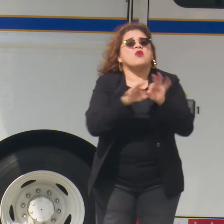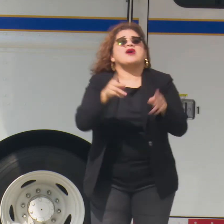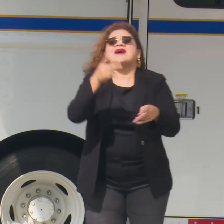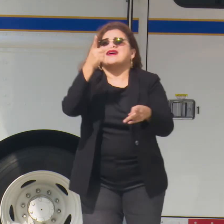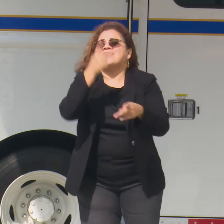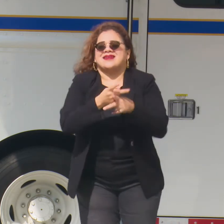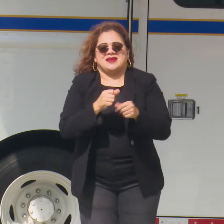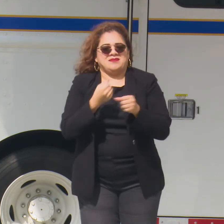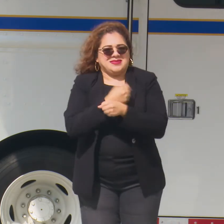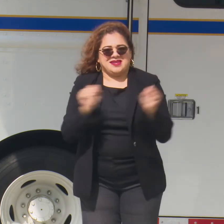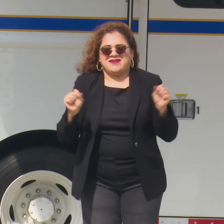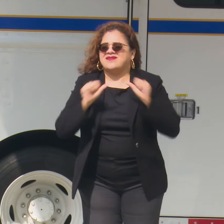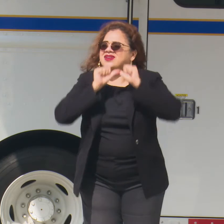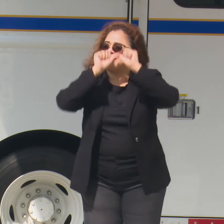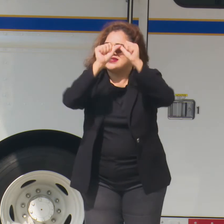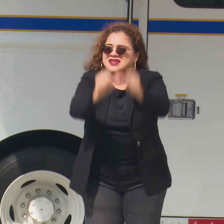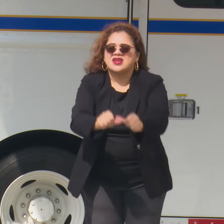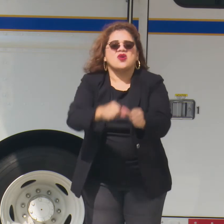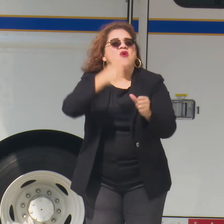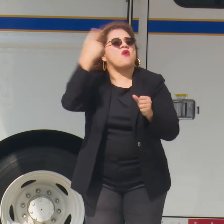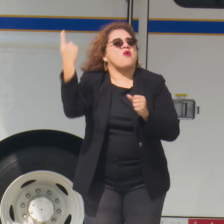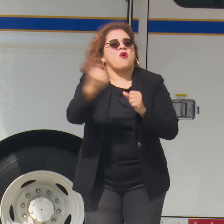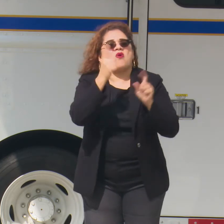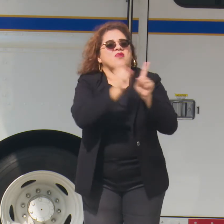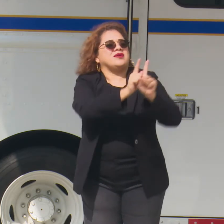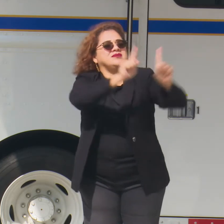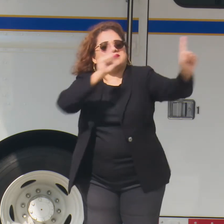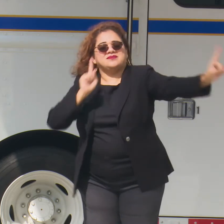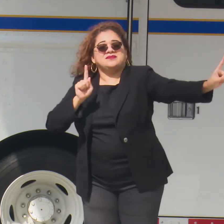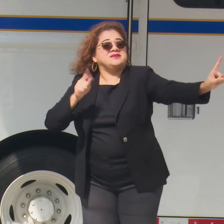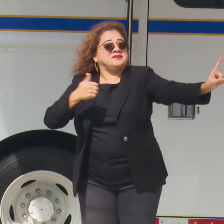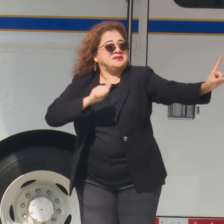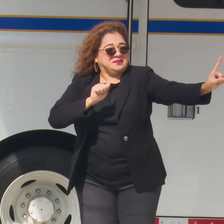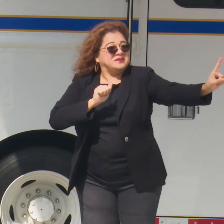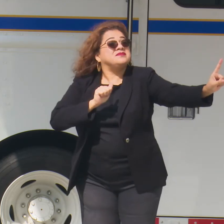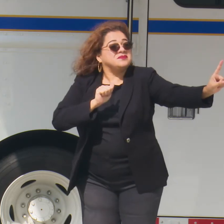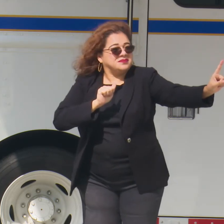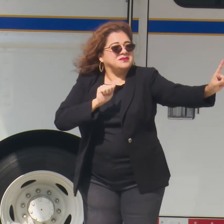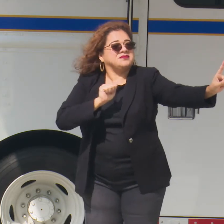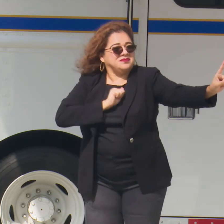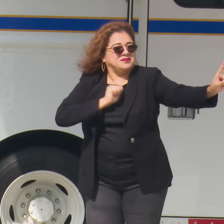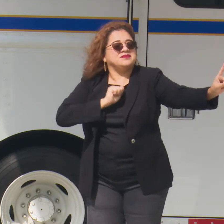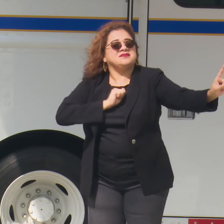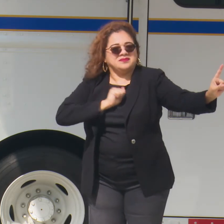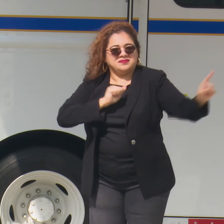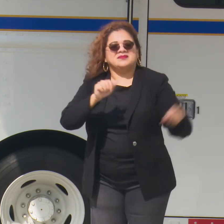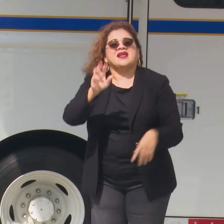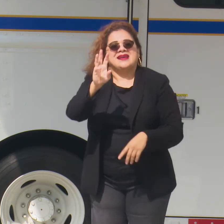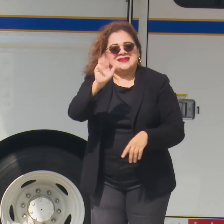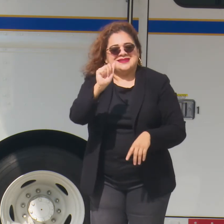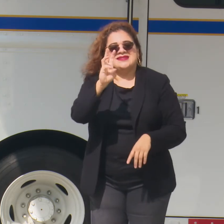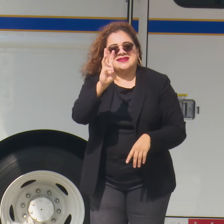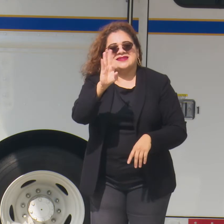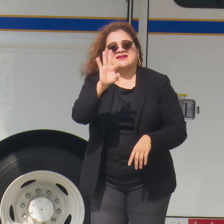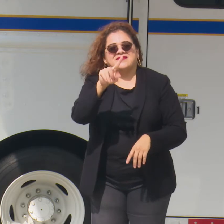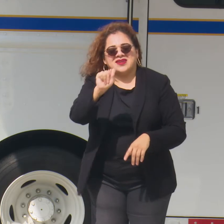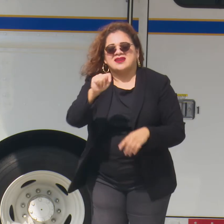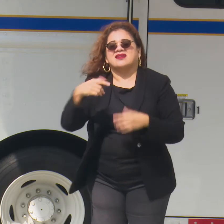six feet away all times for anyone that you don't live with. This includes the family members who live outside of your household.